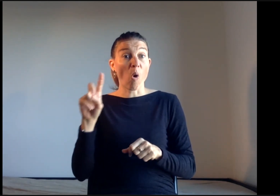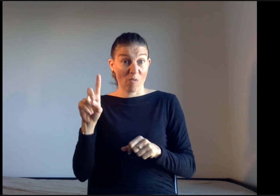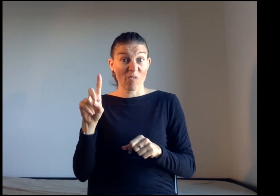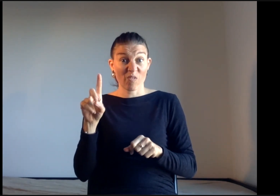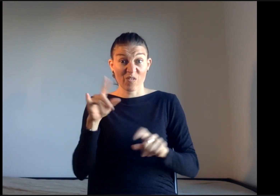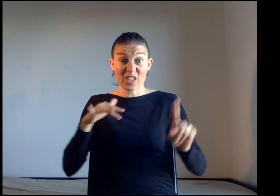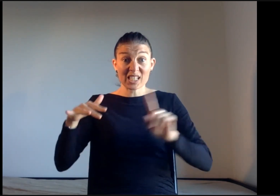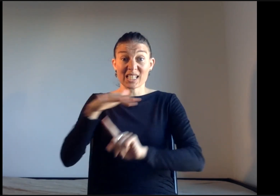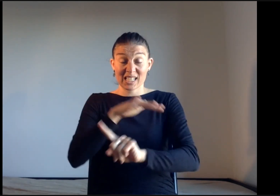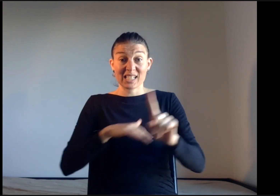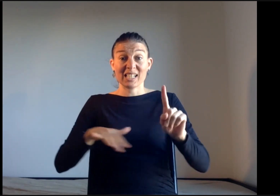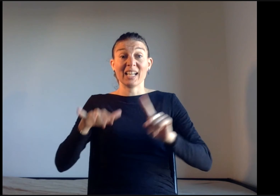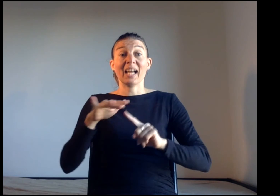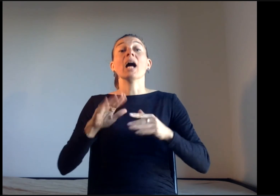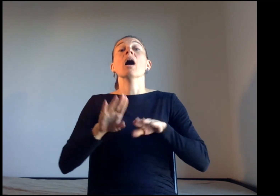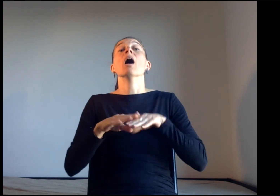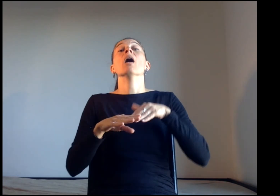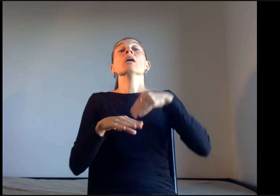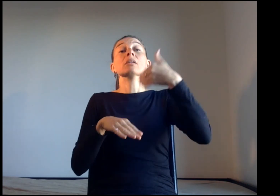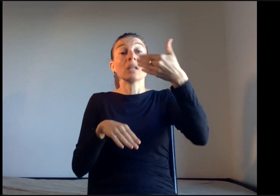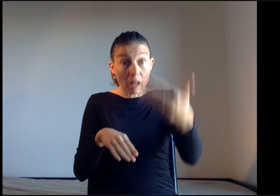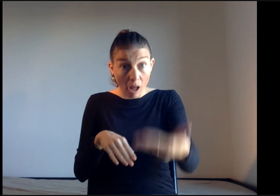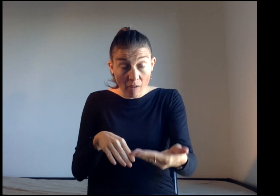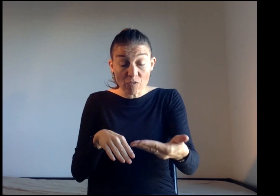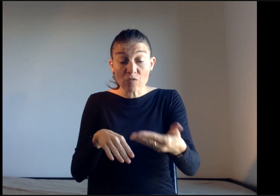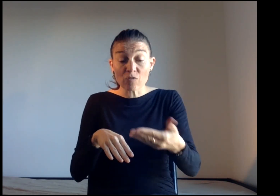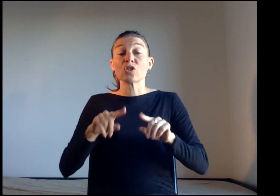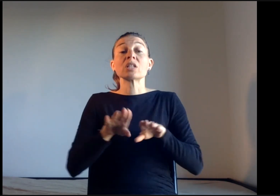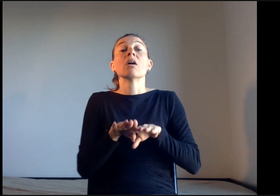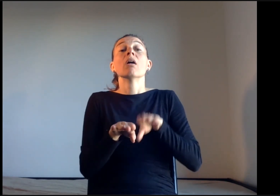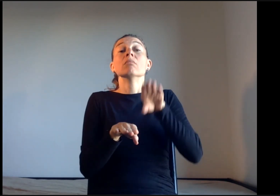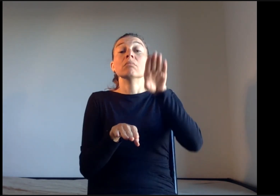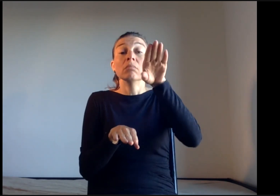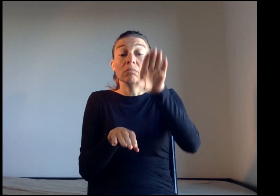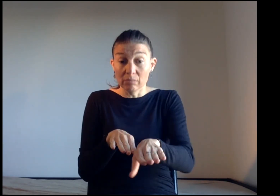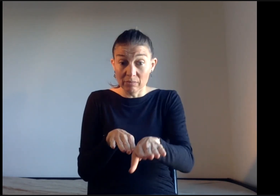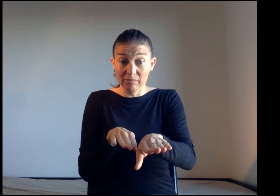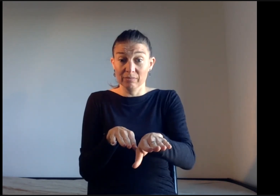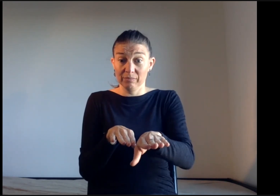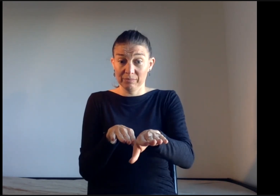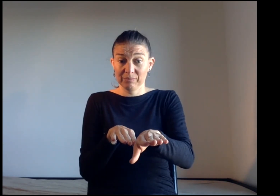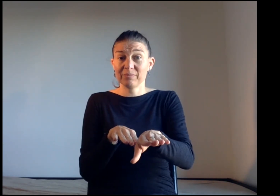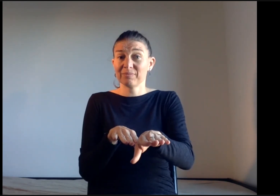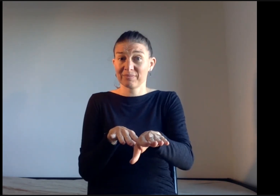in some important fields that persons with disabilities live.